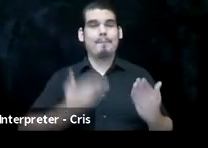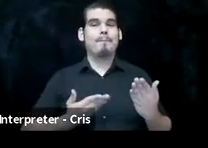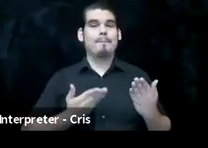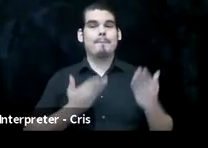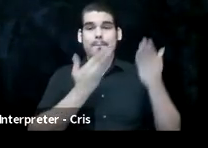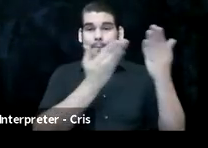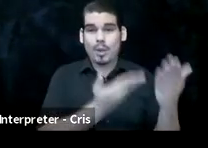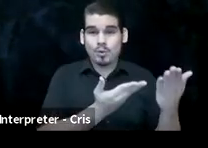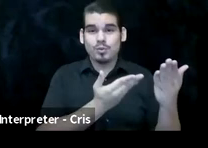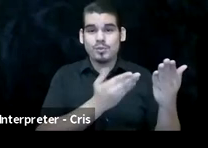Katherine Squire: details that might come up.